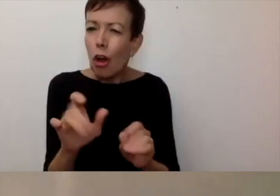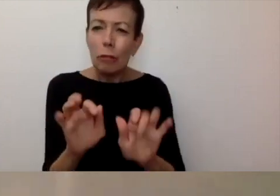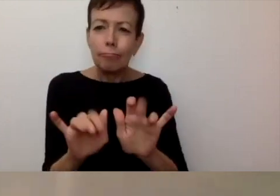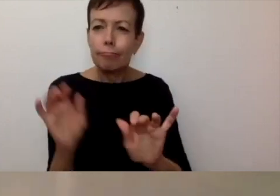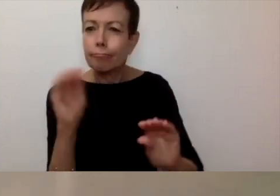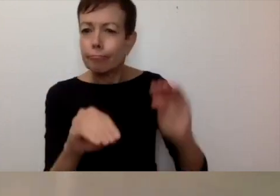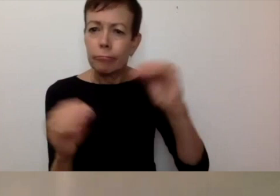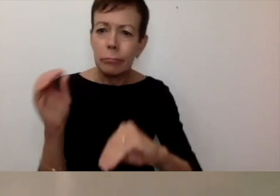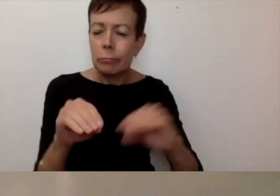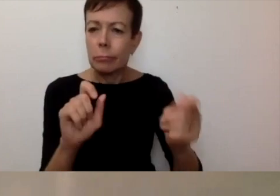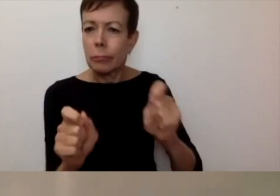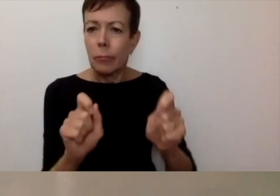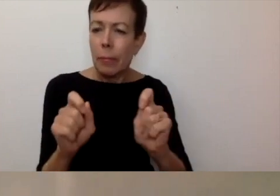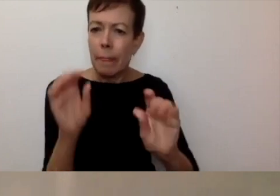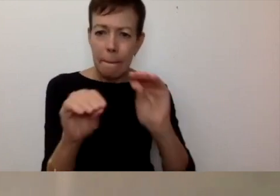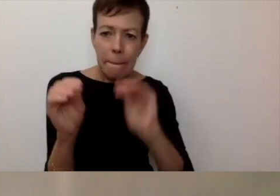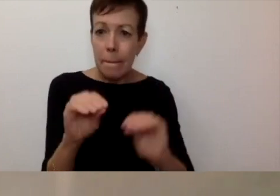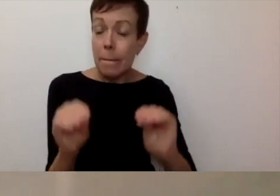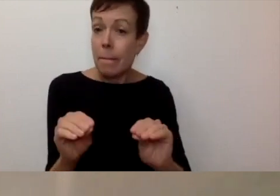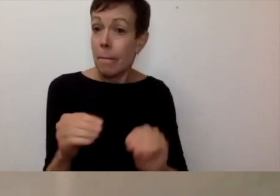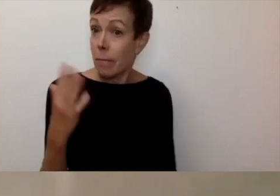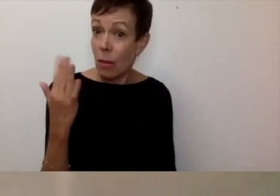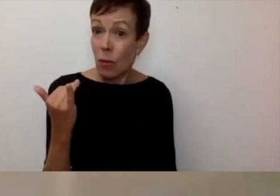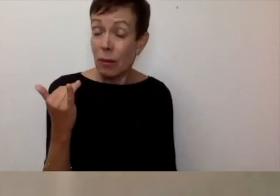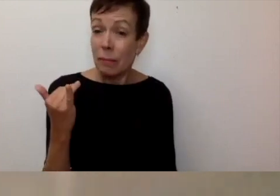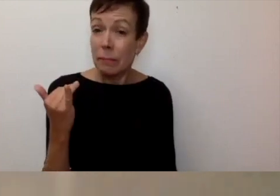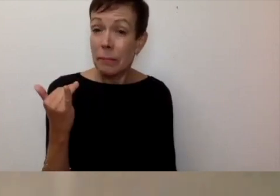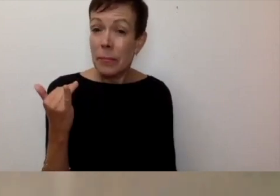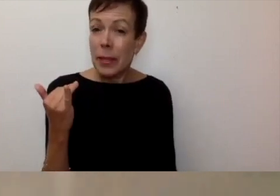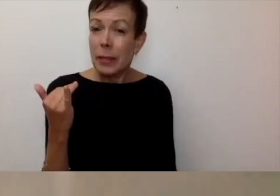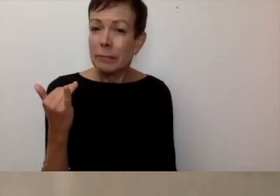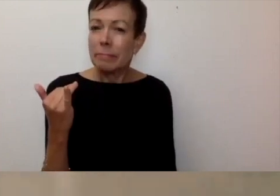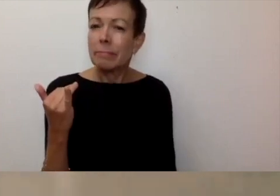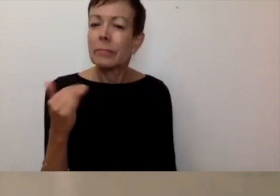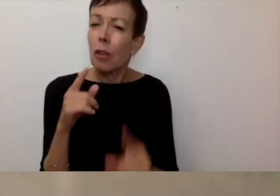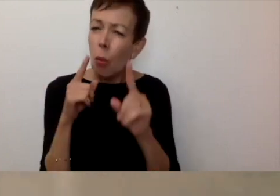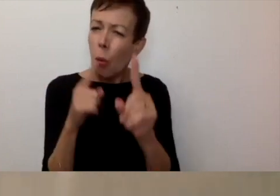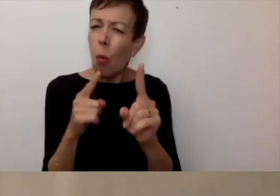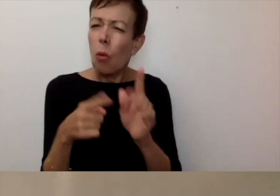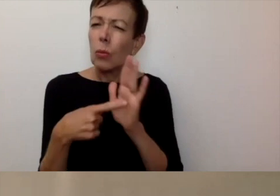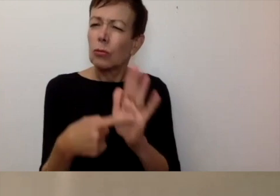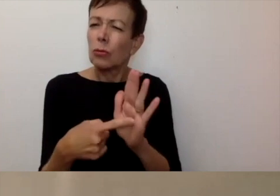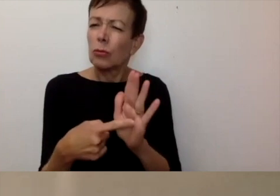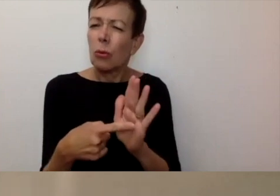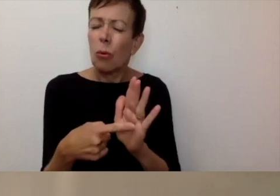against to to to communicate the the fatigue and the stress that the